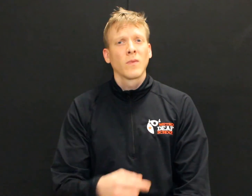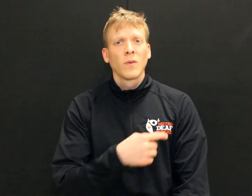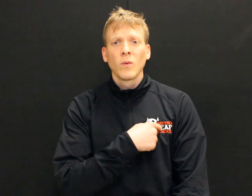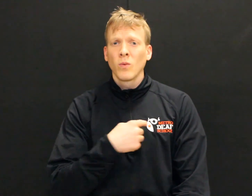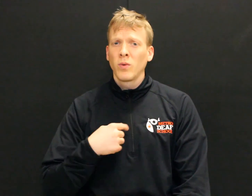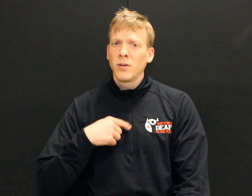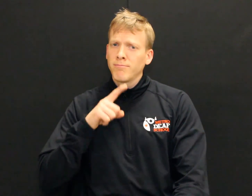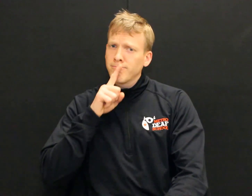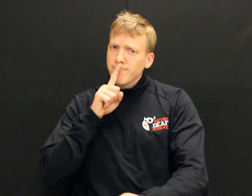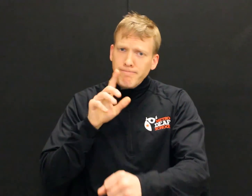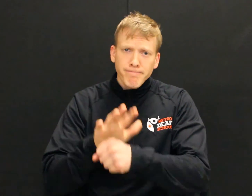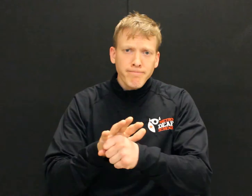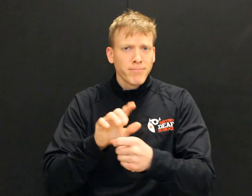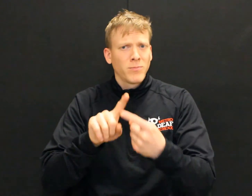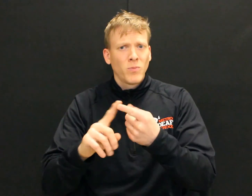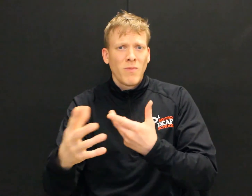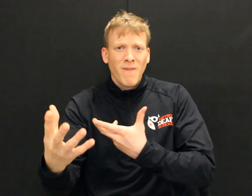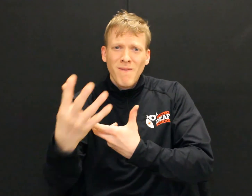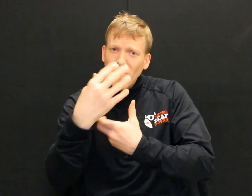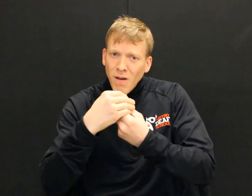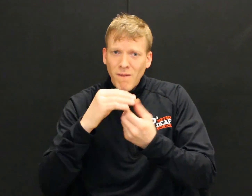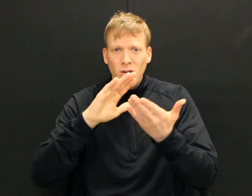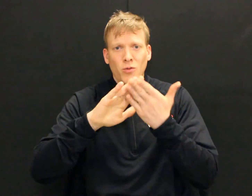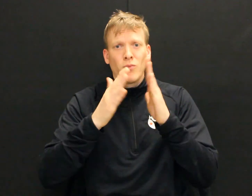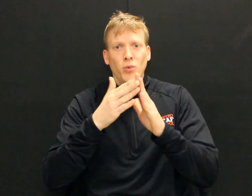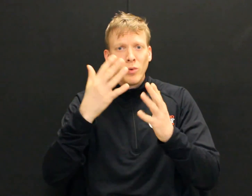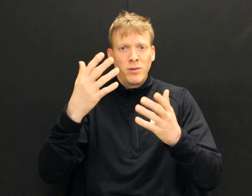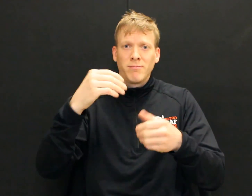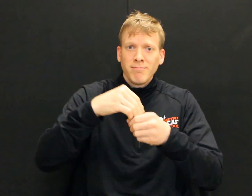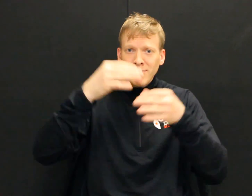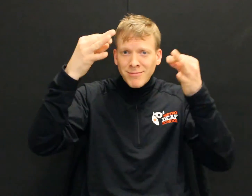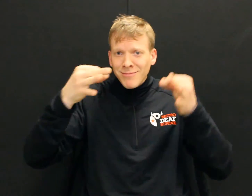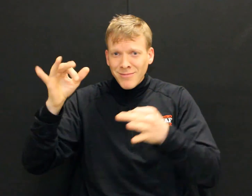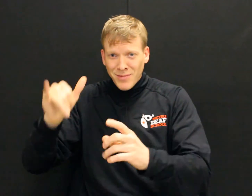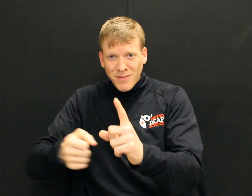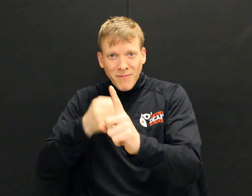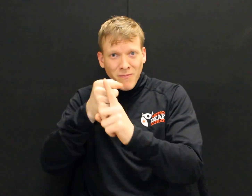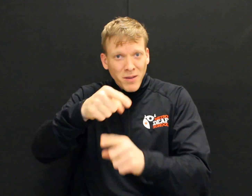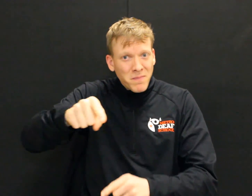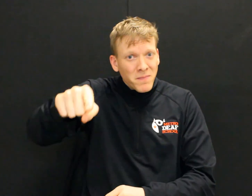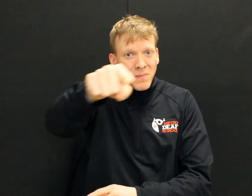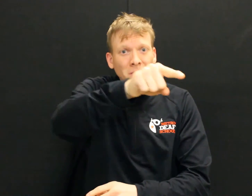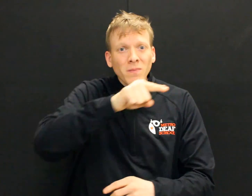We are committed to involving the community in decisions that affect them.